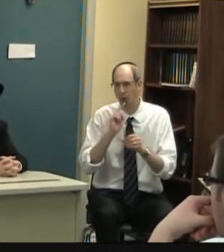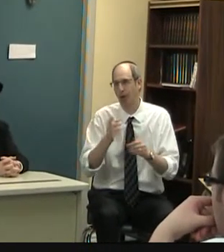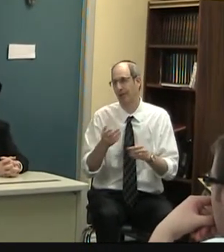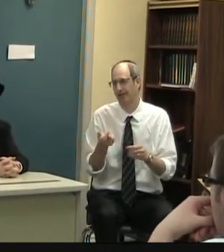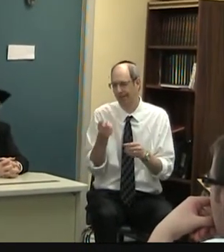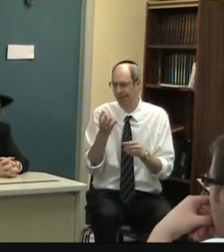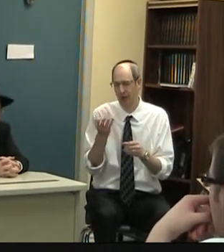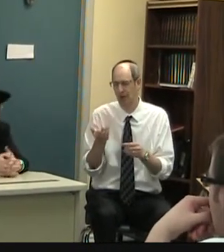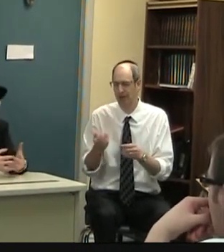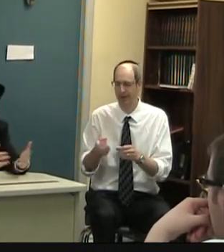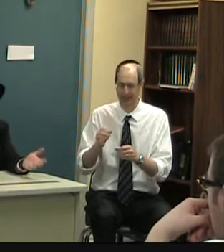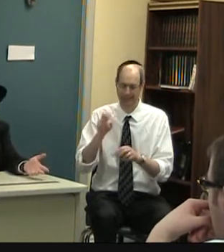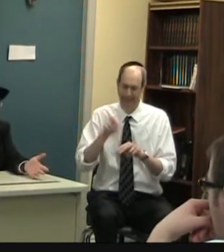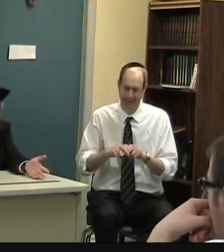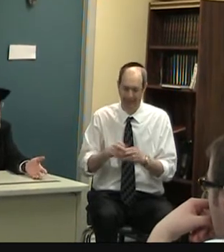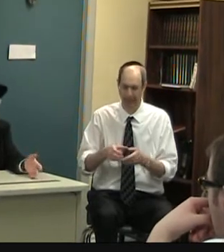And he's sitting and everyone sees he's in there but